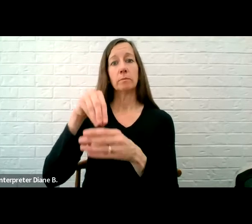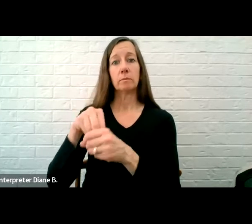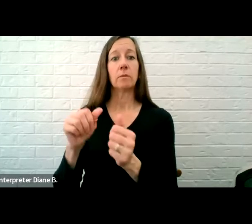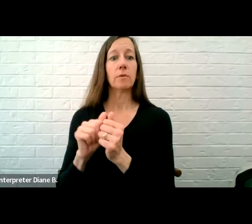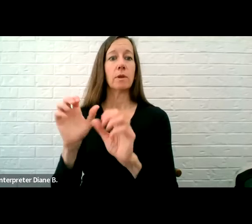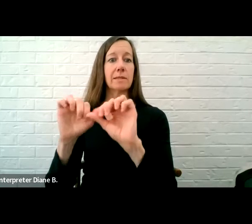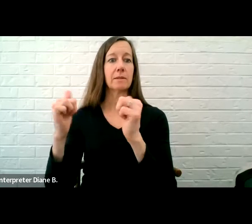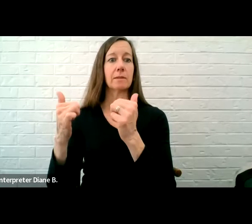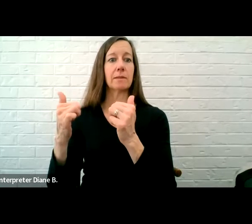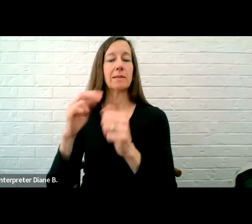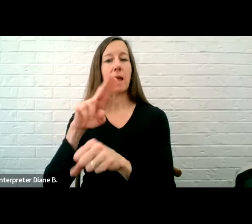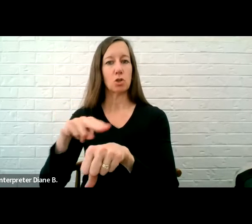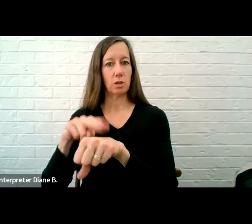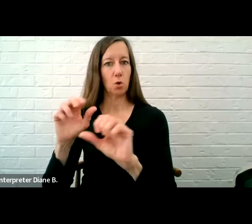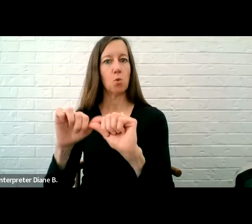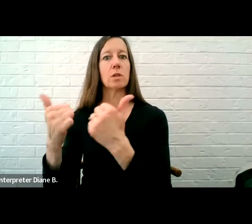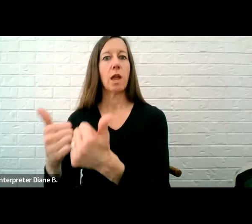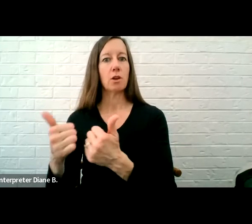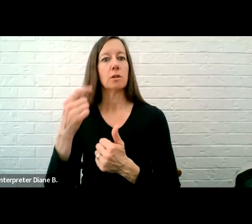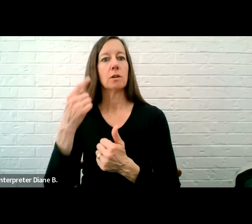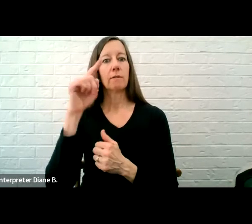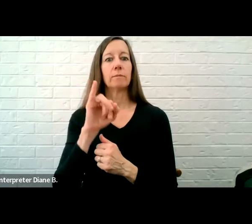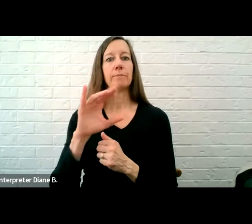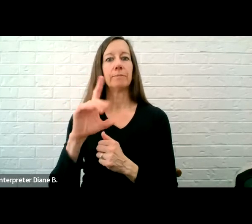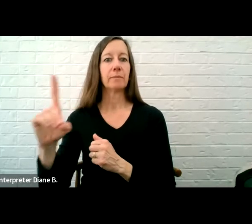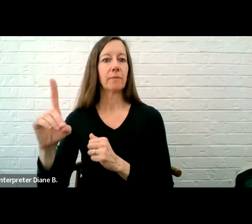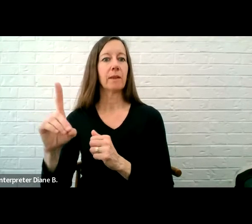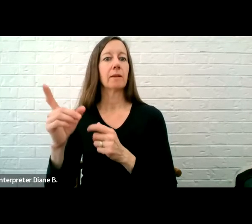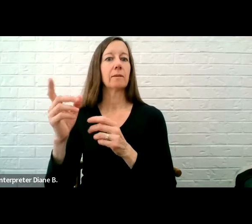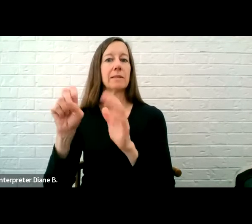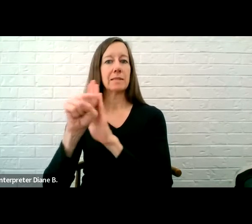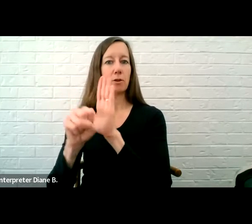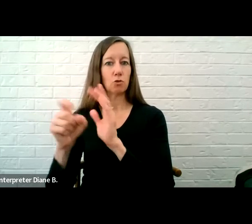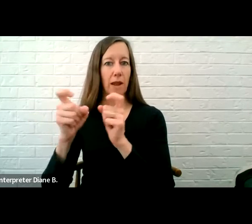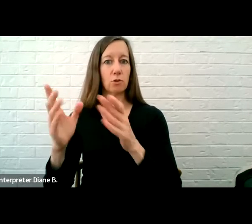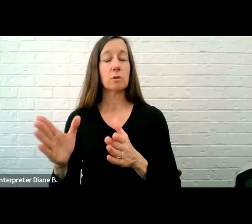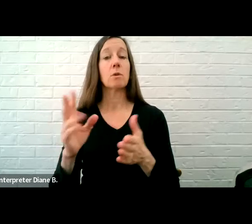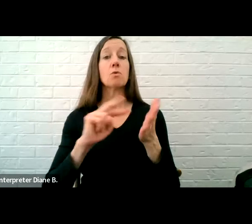Directors, and so that means we represent each of the State's systems that support individuals